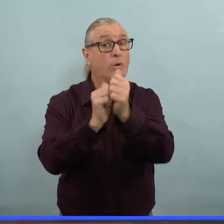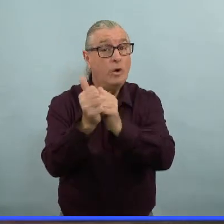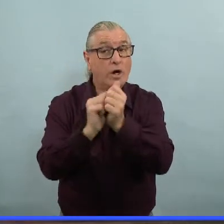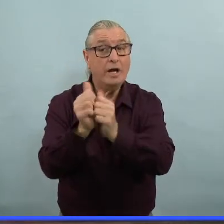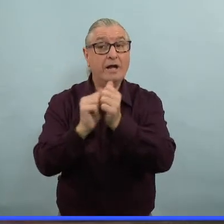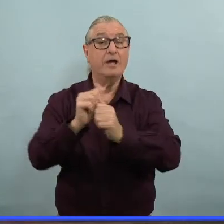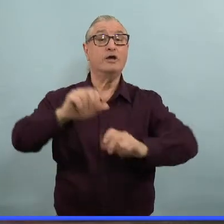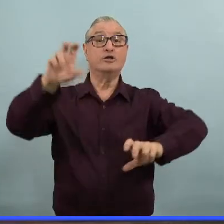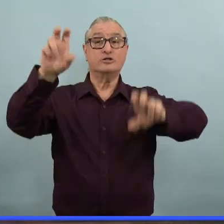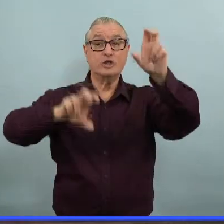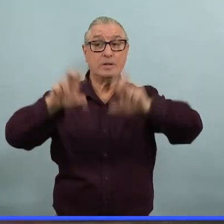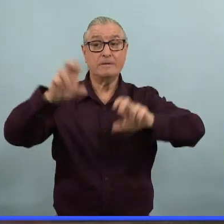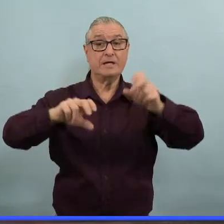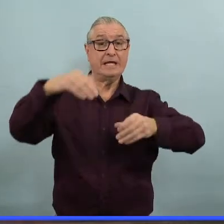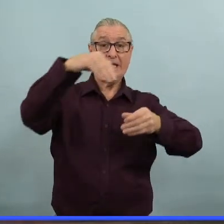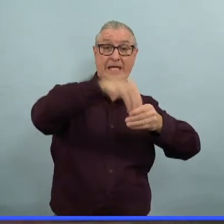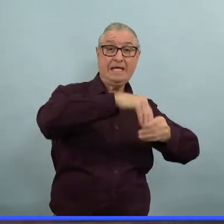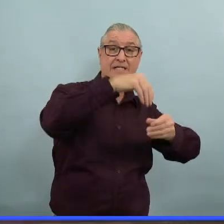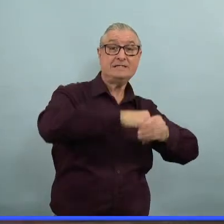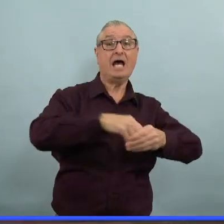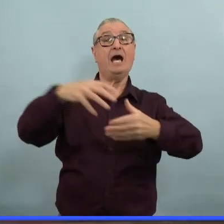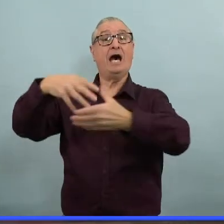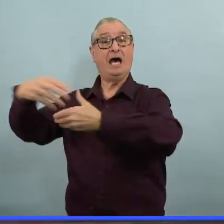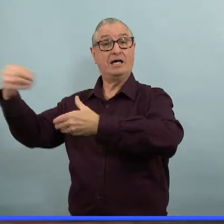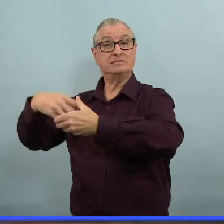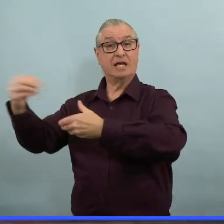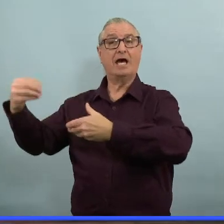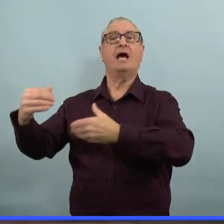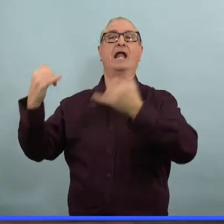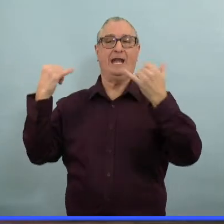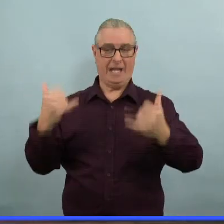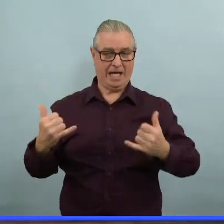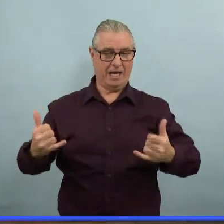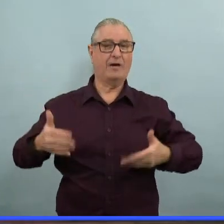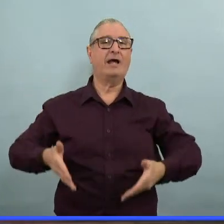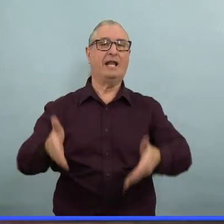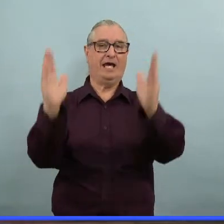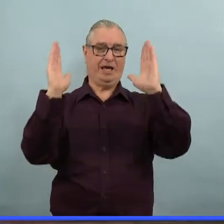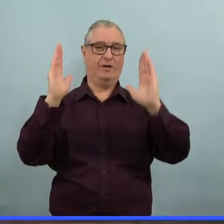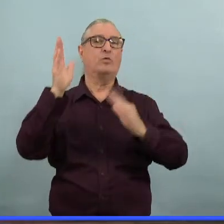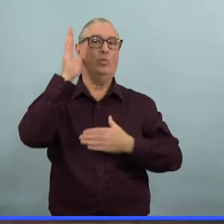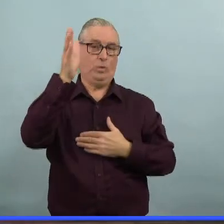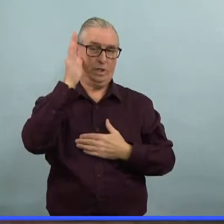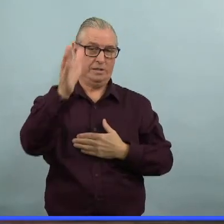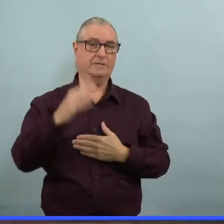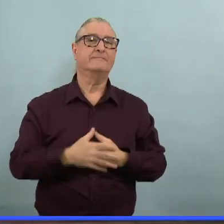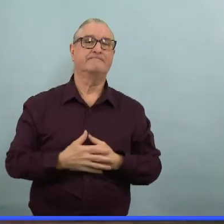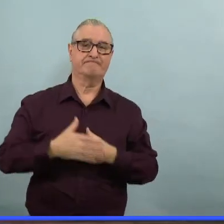so over those two weeks we're going to continue to monitor those trends we know that the incubation